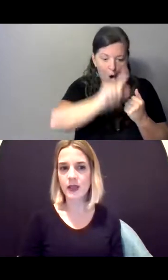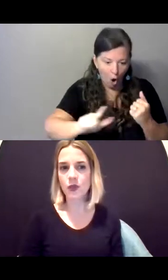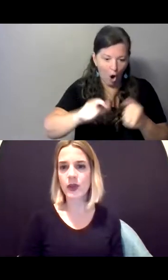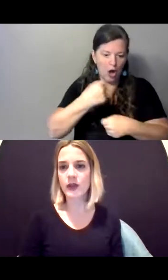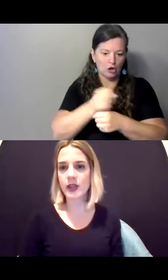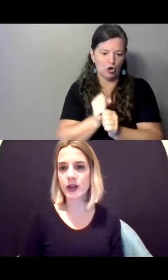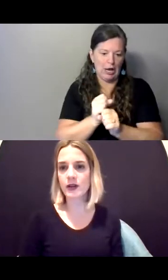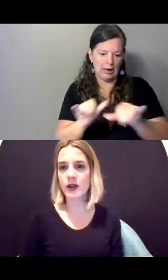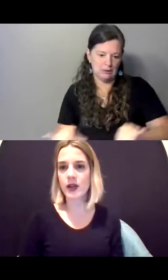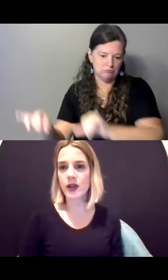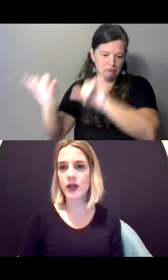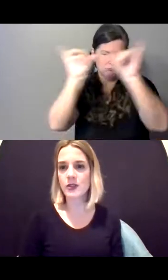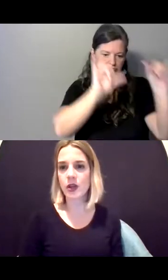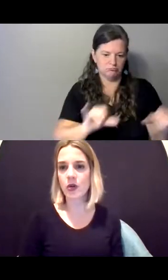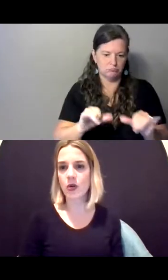It's a wheel here and so